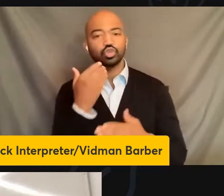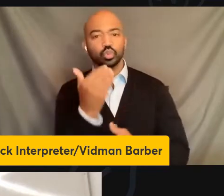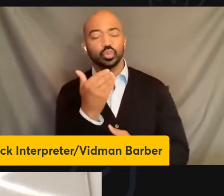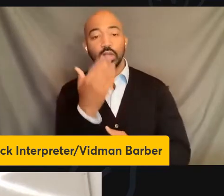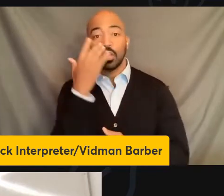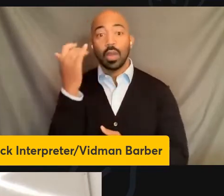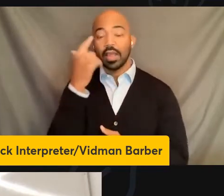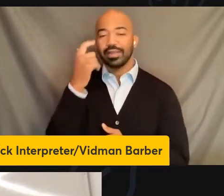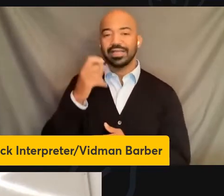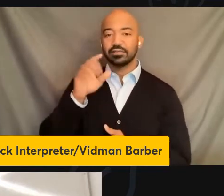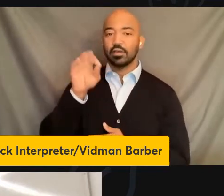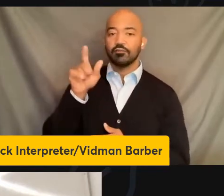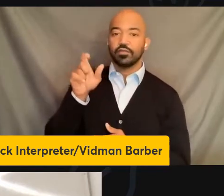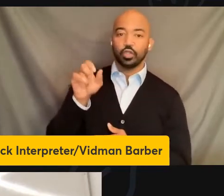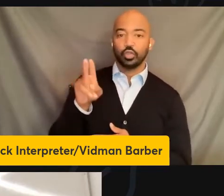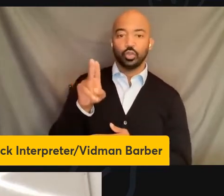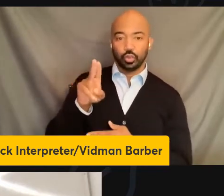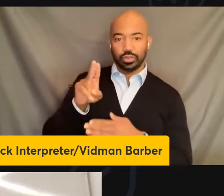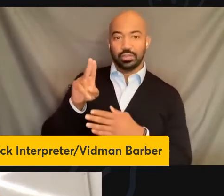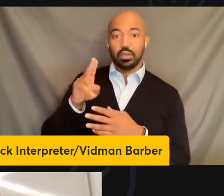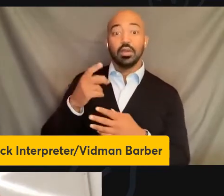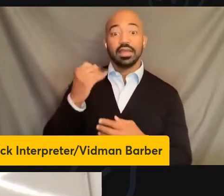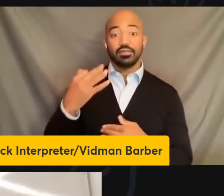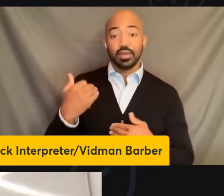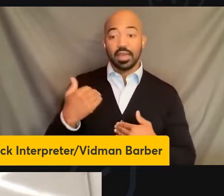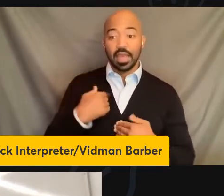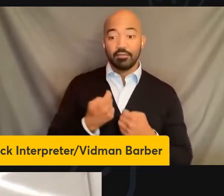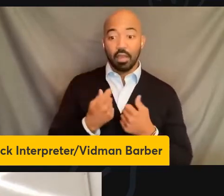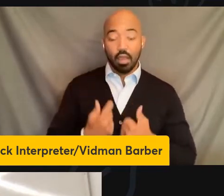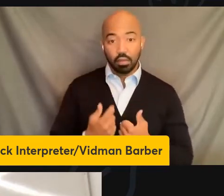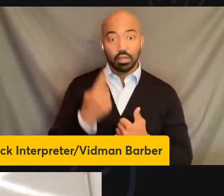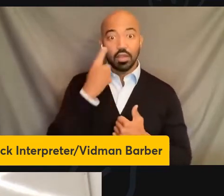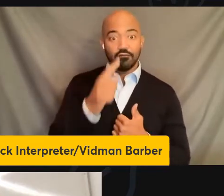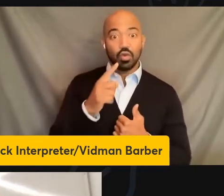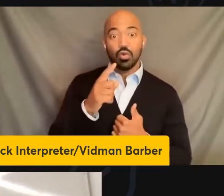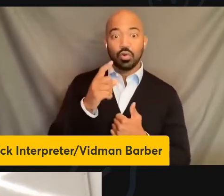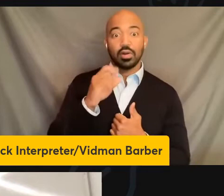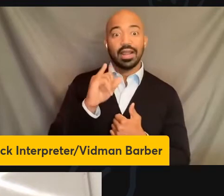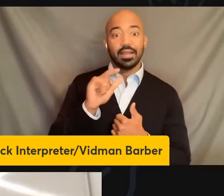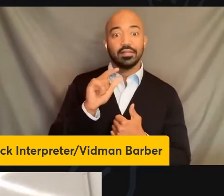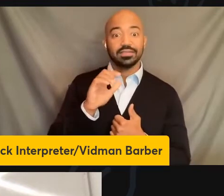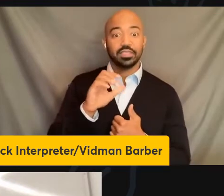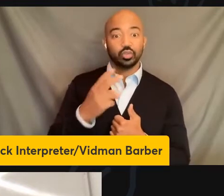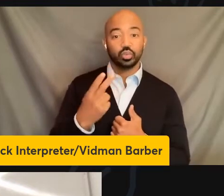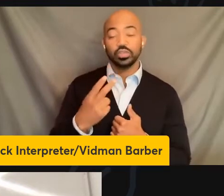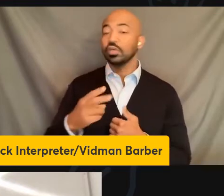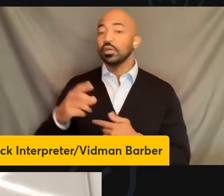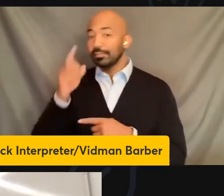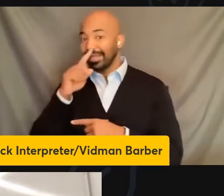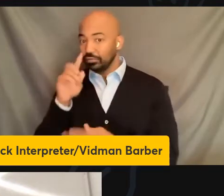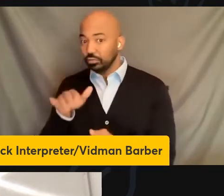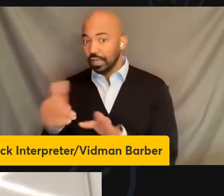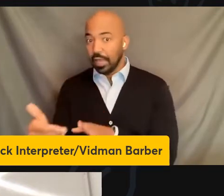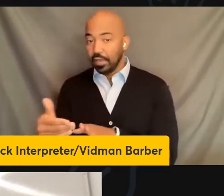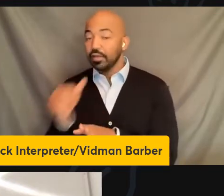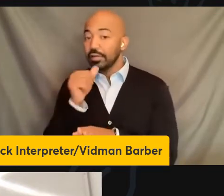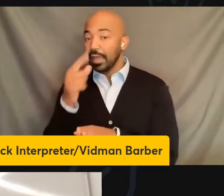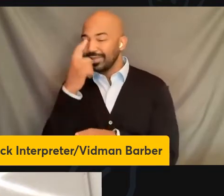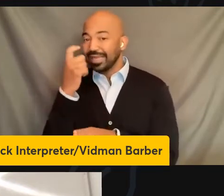infection for instance, if you delete and regular non IOC tools, the mice die not because of increased viral load, but because of